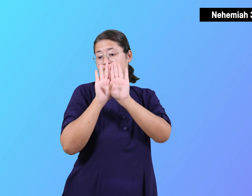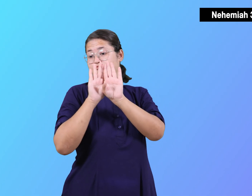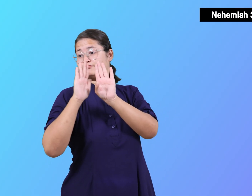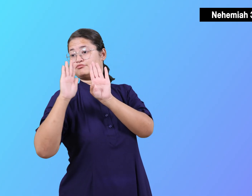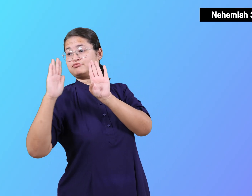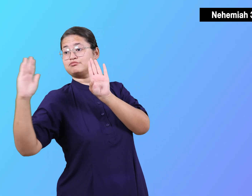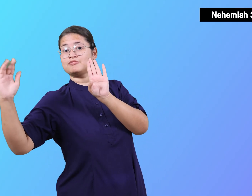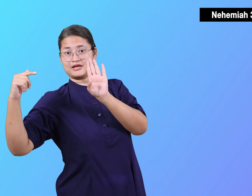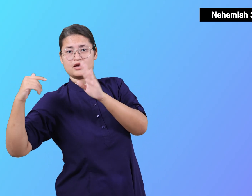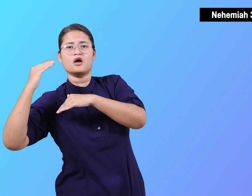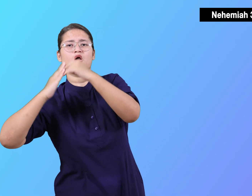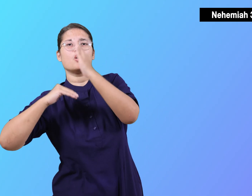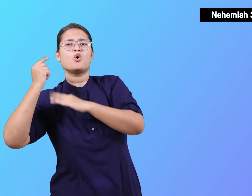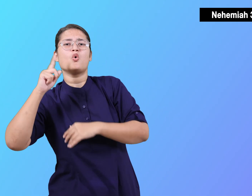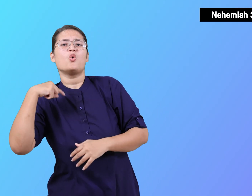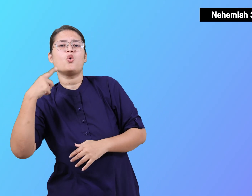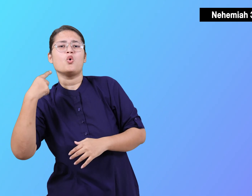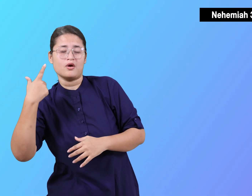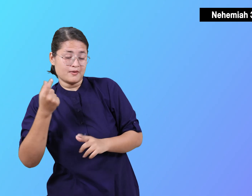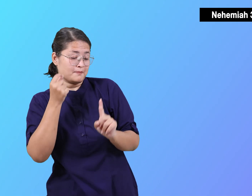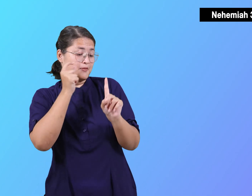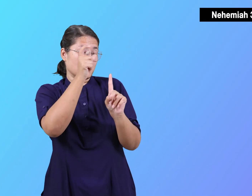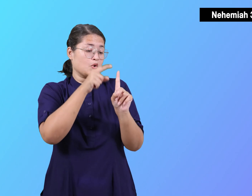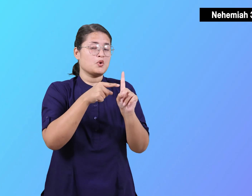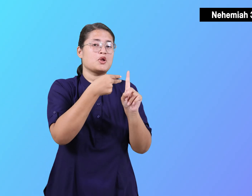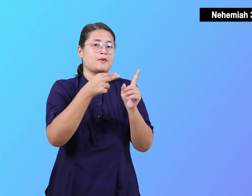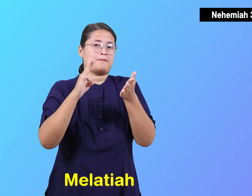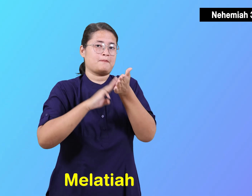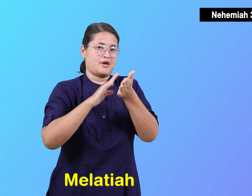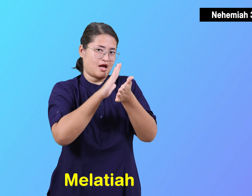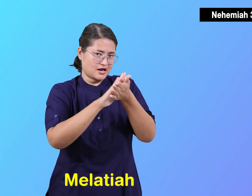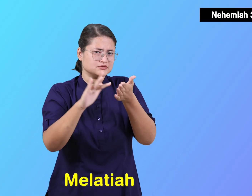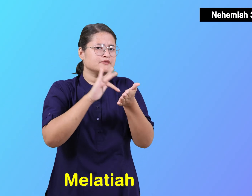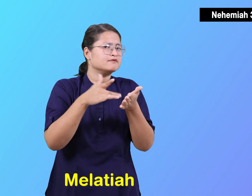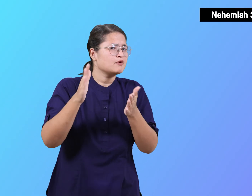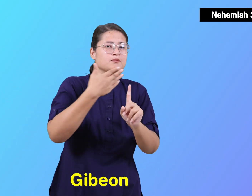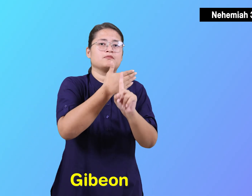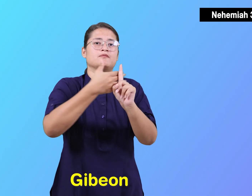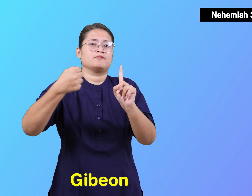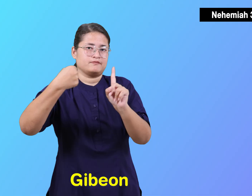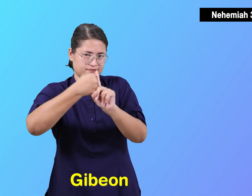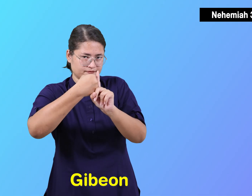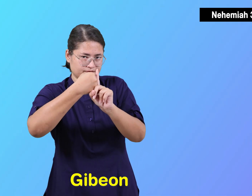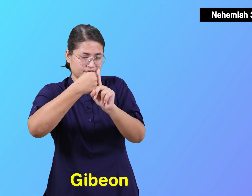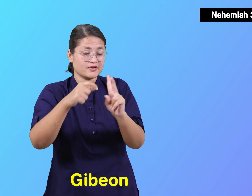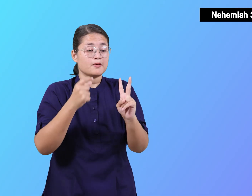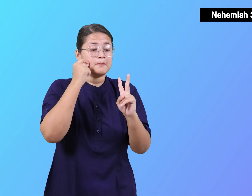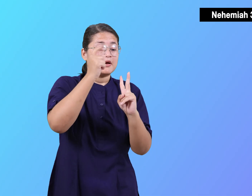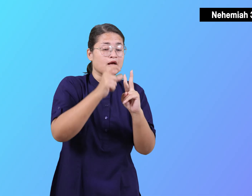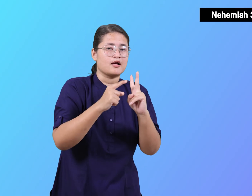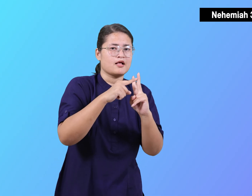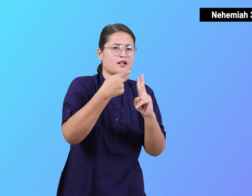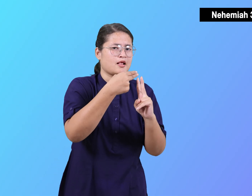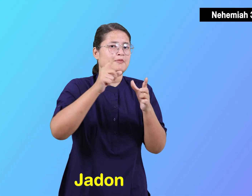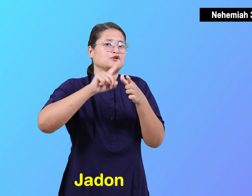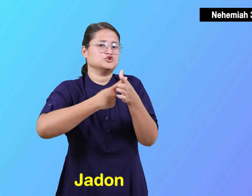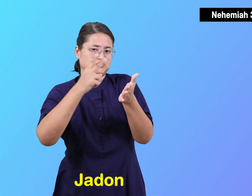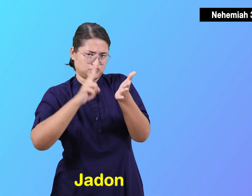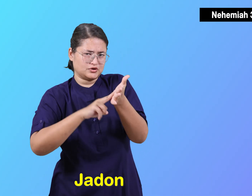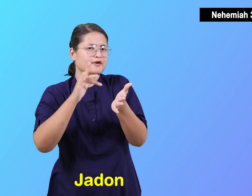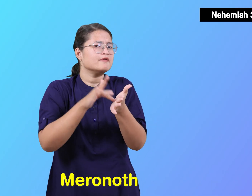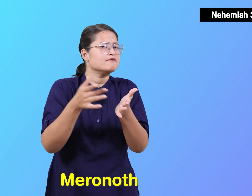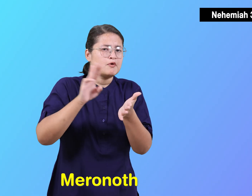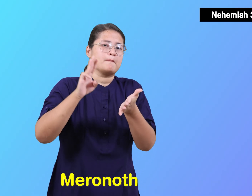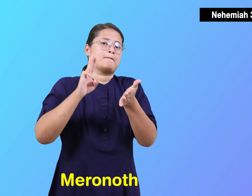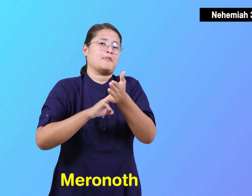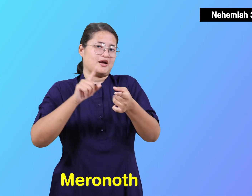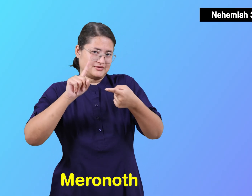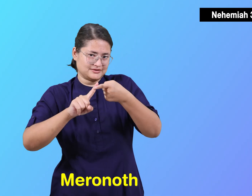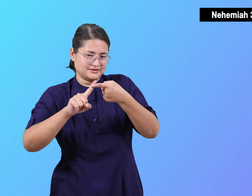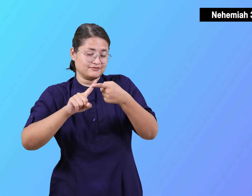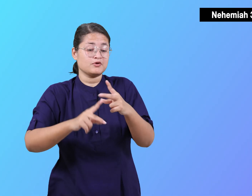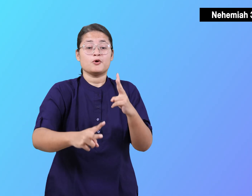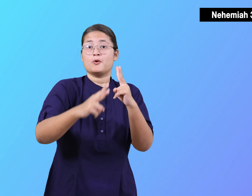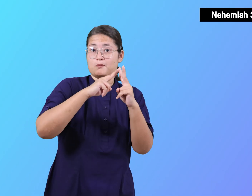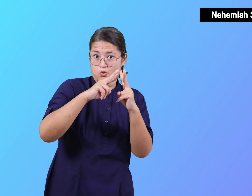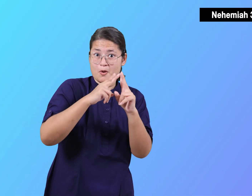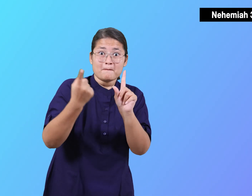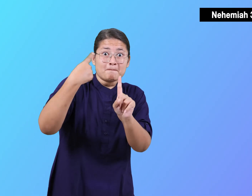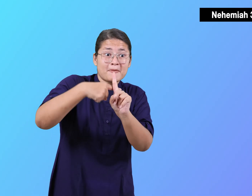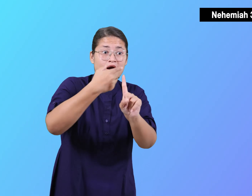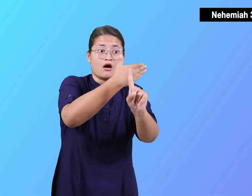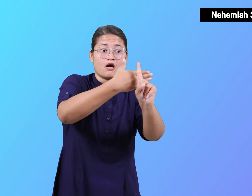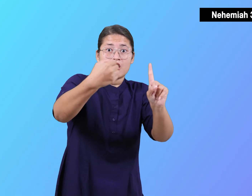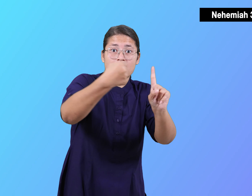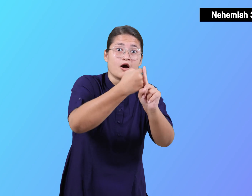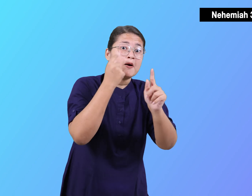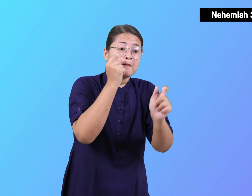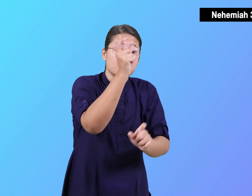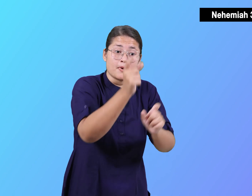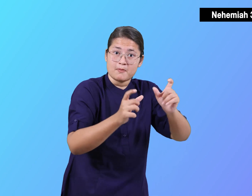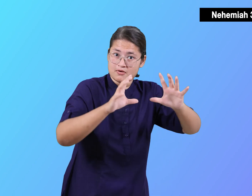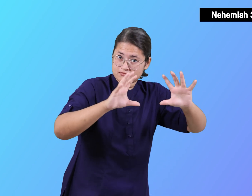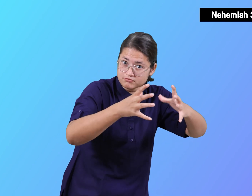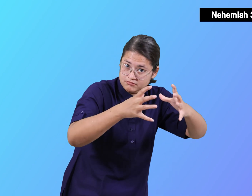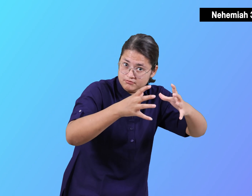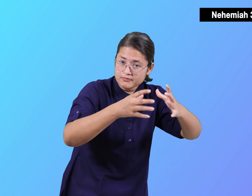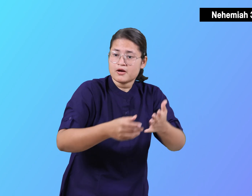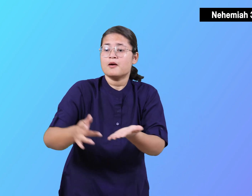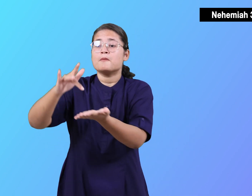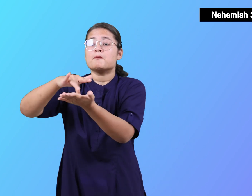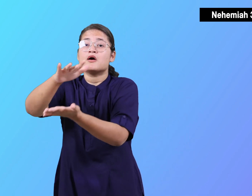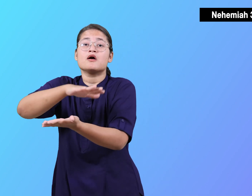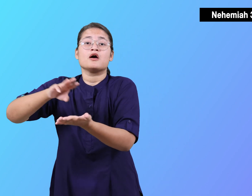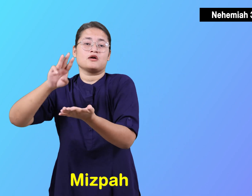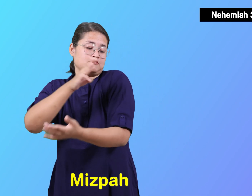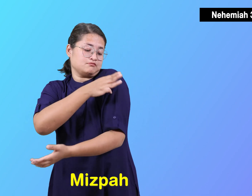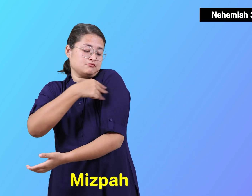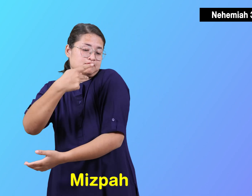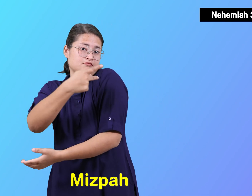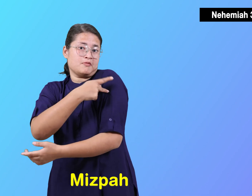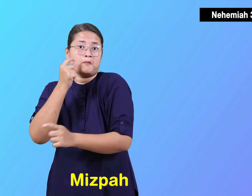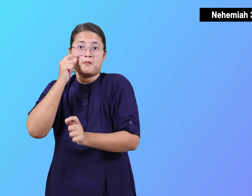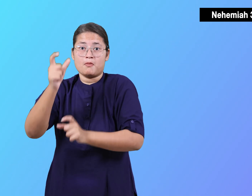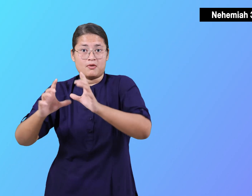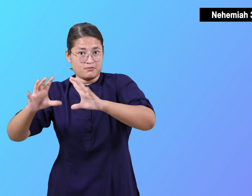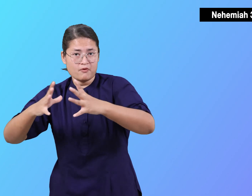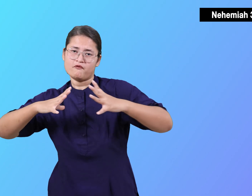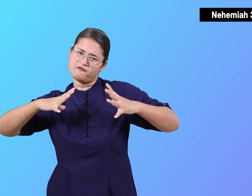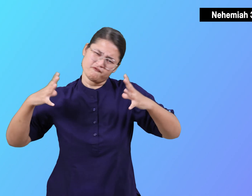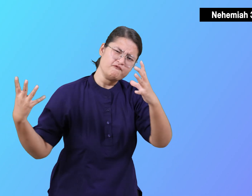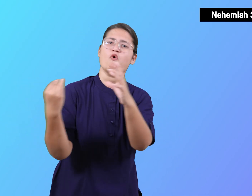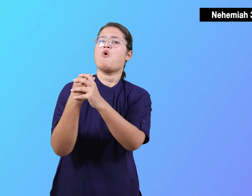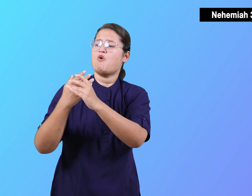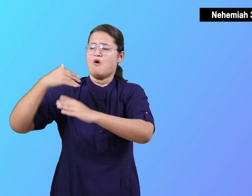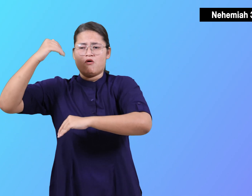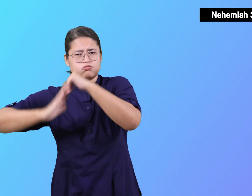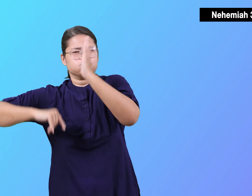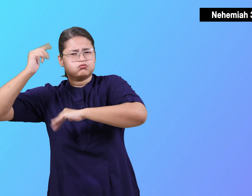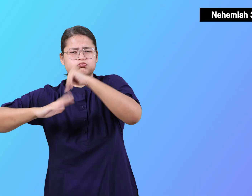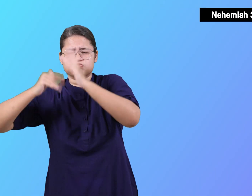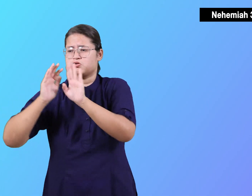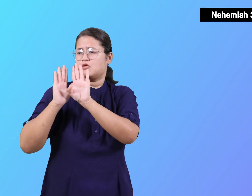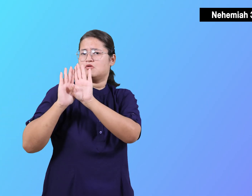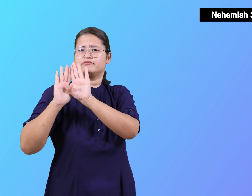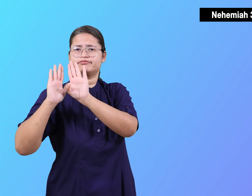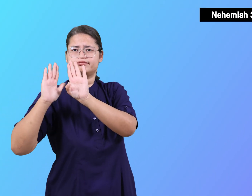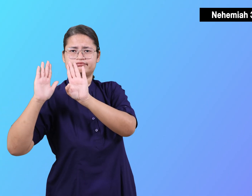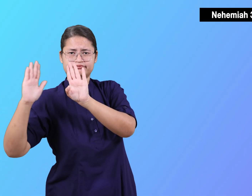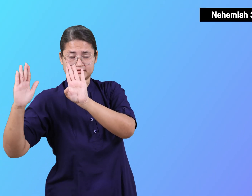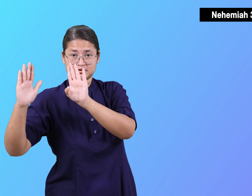The men from Gibeon and Mizpah repaired the next section of the wall. Melatiah from Gibeon and Jadon from Meronoth did the work.